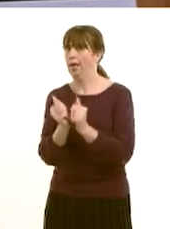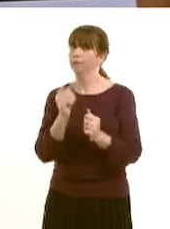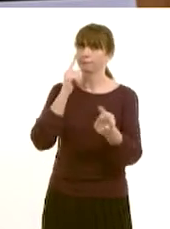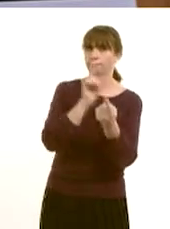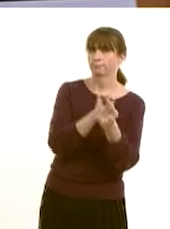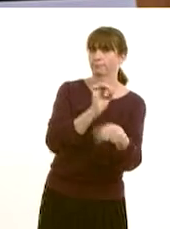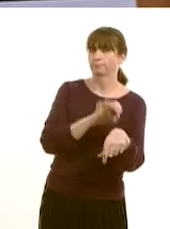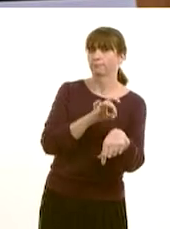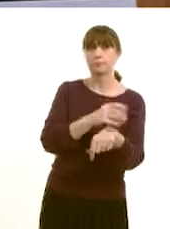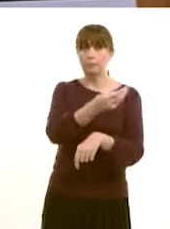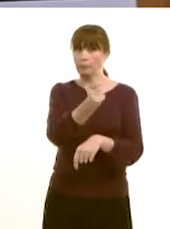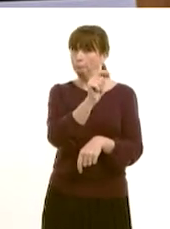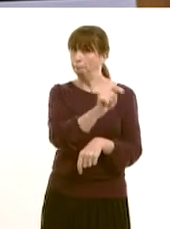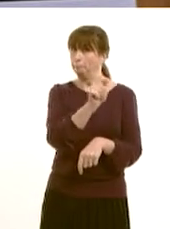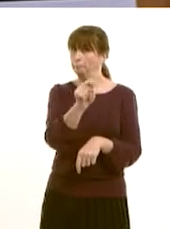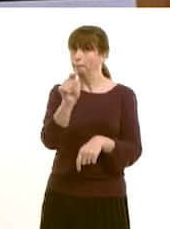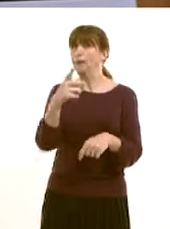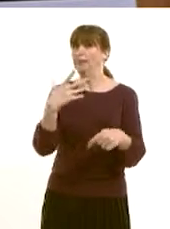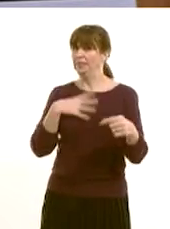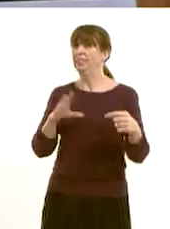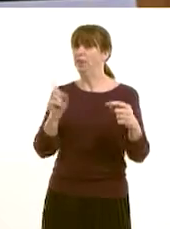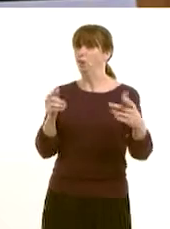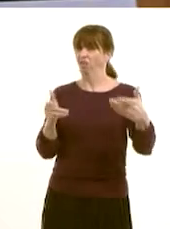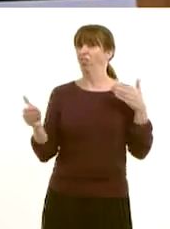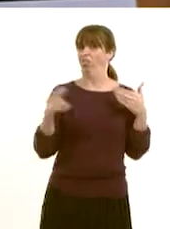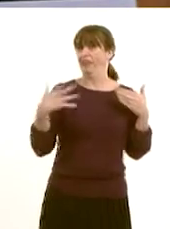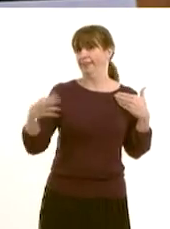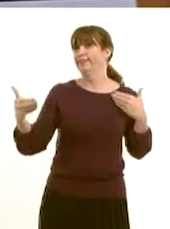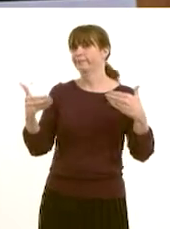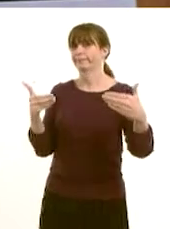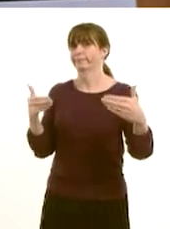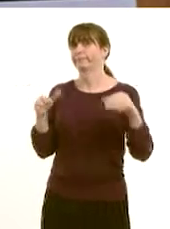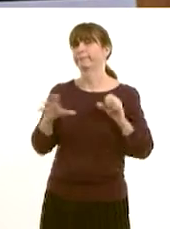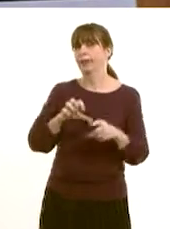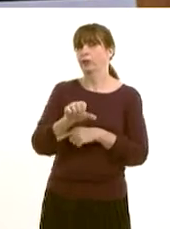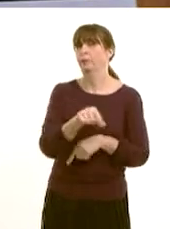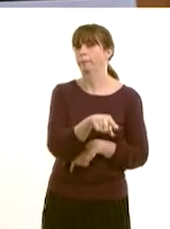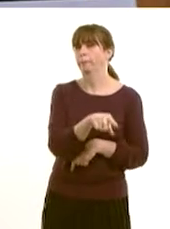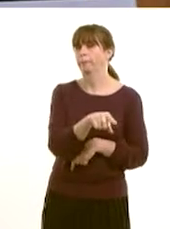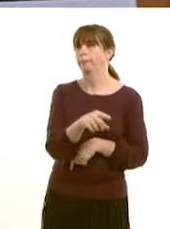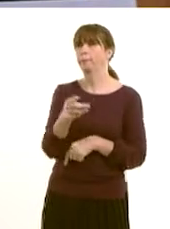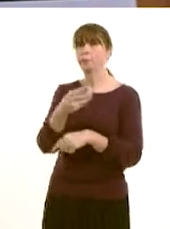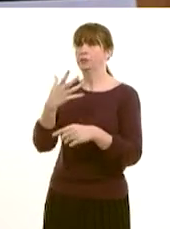some GP practices to catch up with the best practice of others. There is no reason in the future why there should be that level of discrepancy.